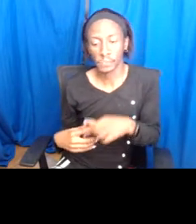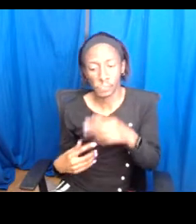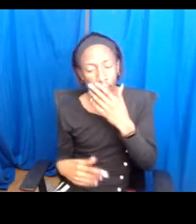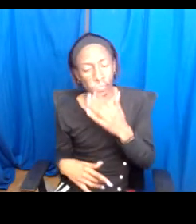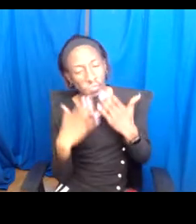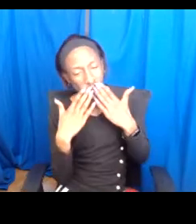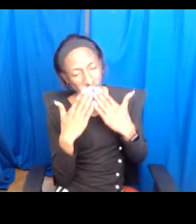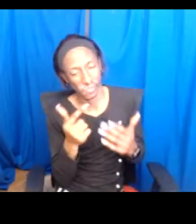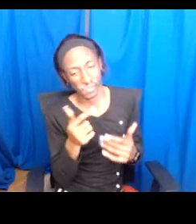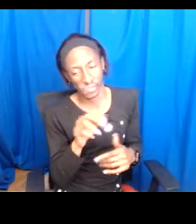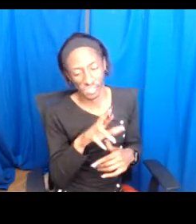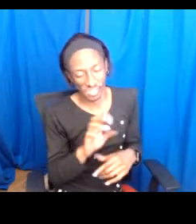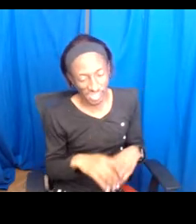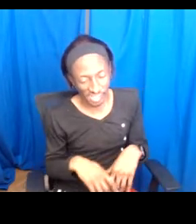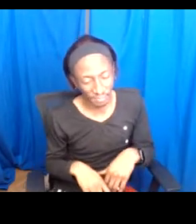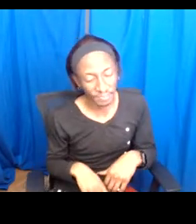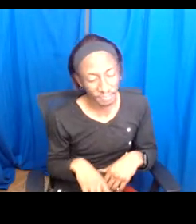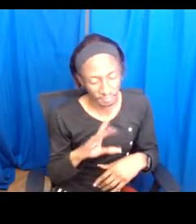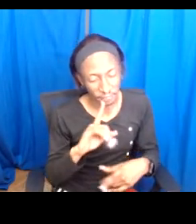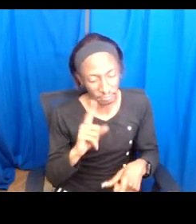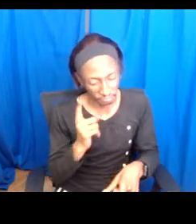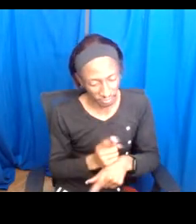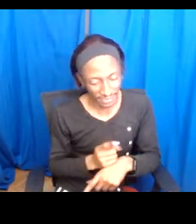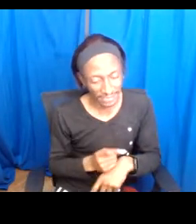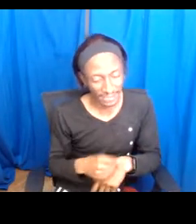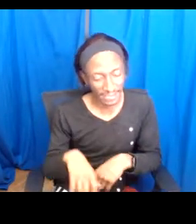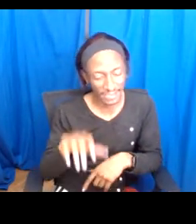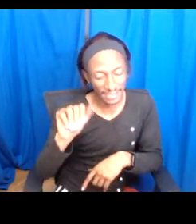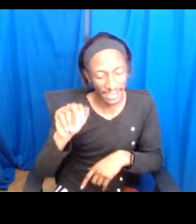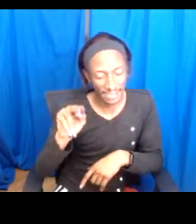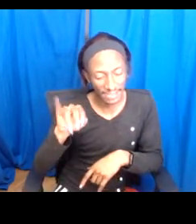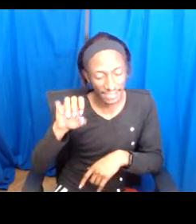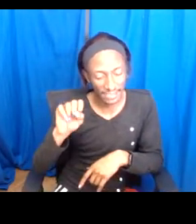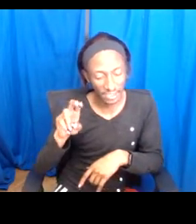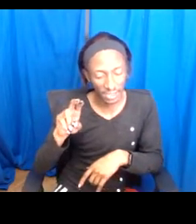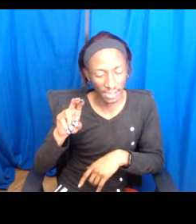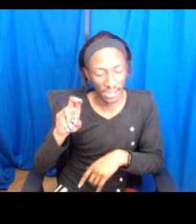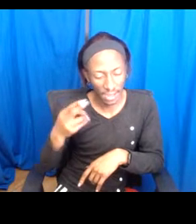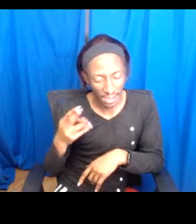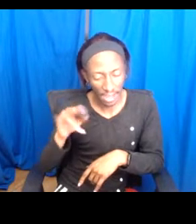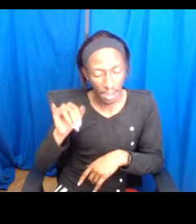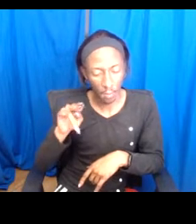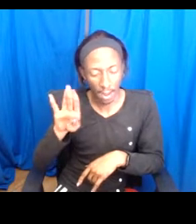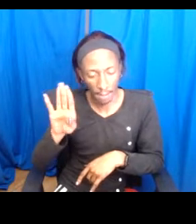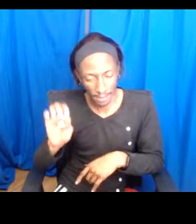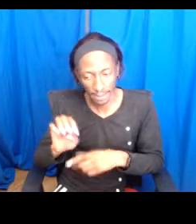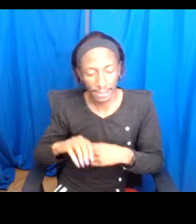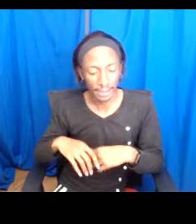It is Anishinaabe and yes I'm located in Duluth, Minnesota. Or also known as Onigamiising,